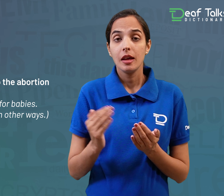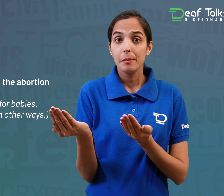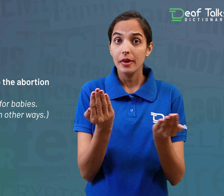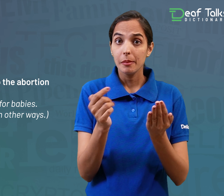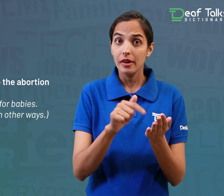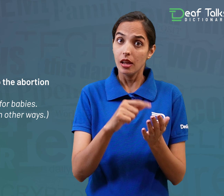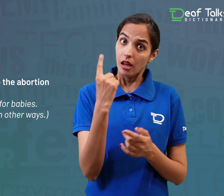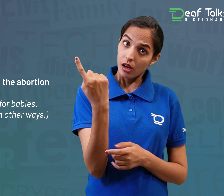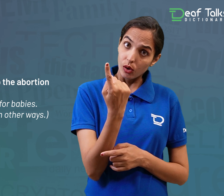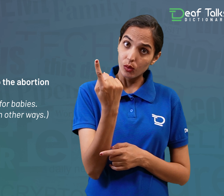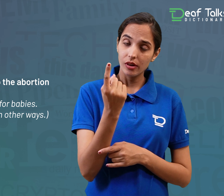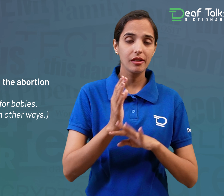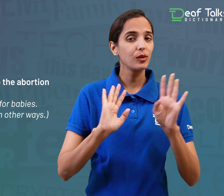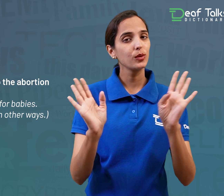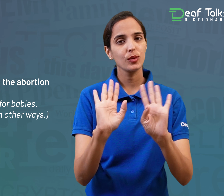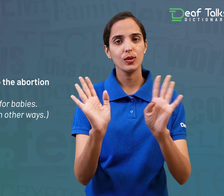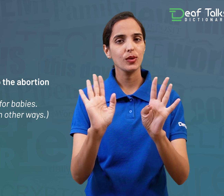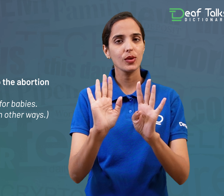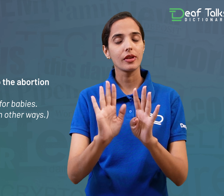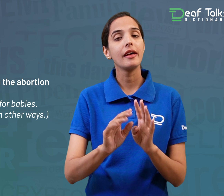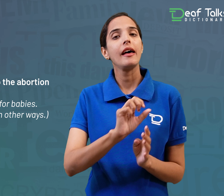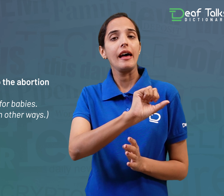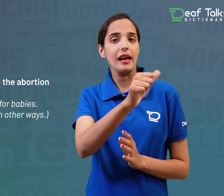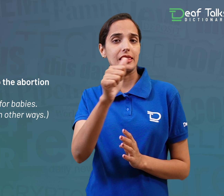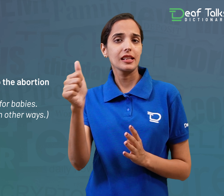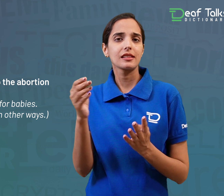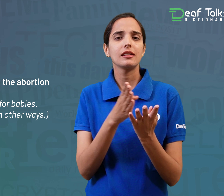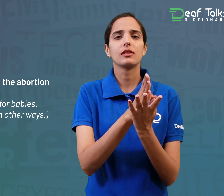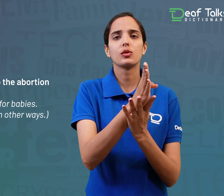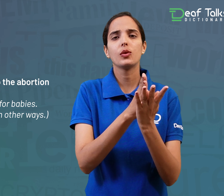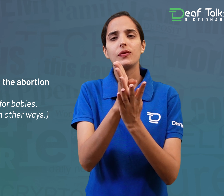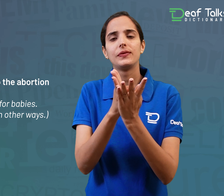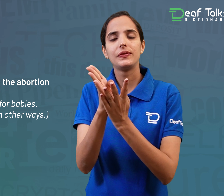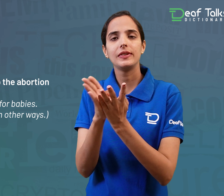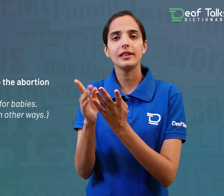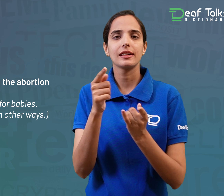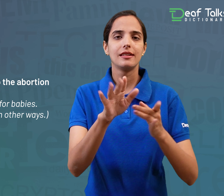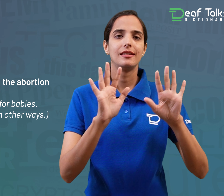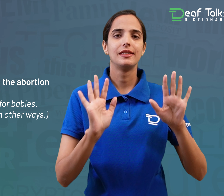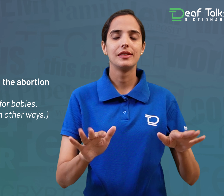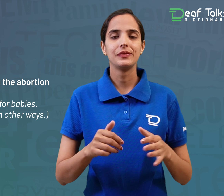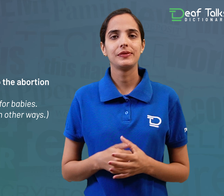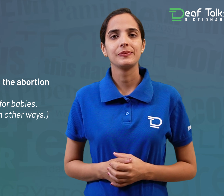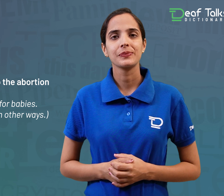This means not only for babies. We can also explain in other ways.